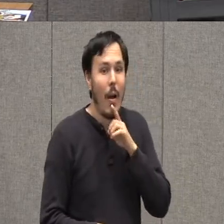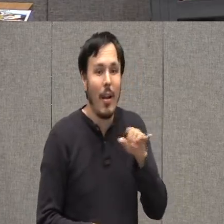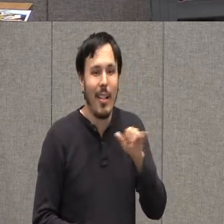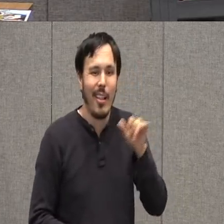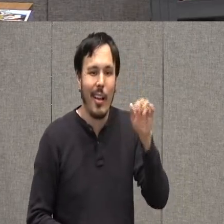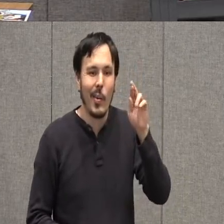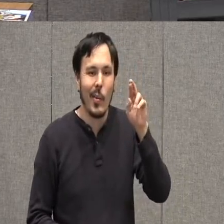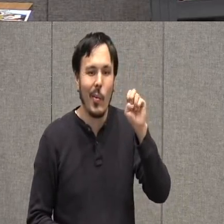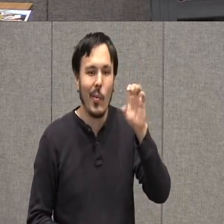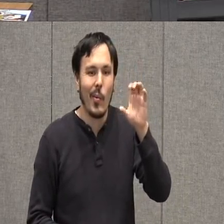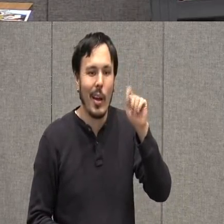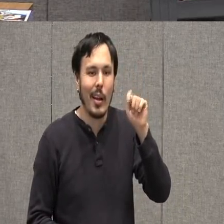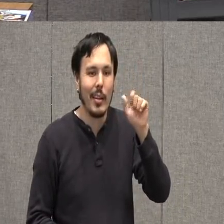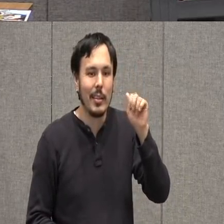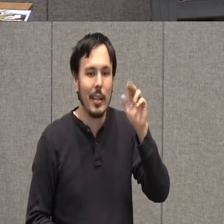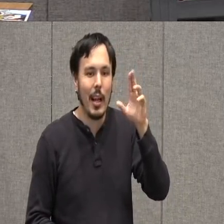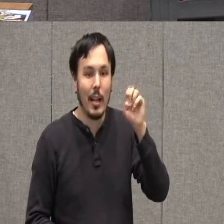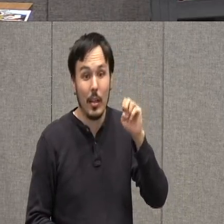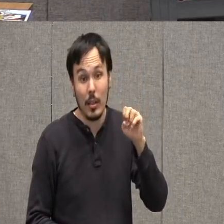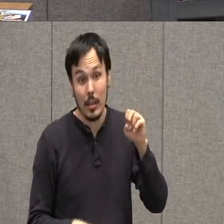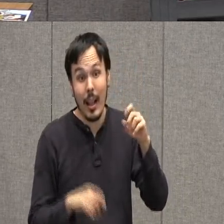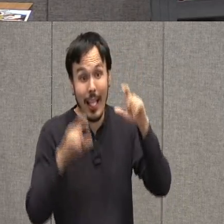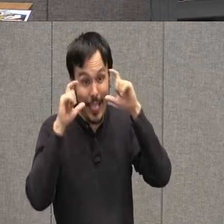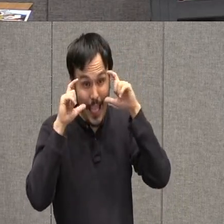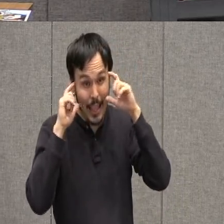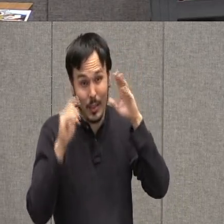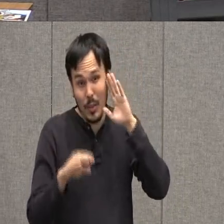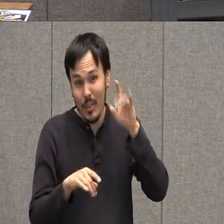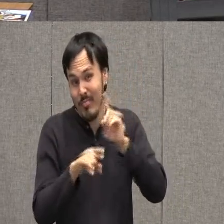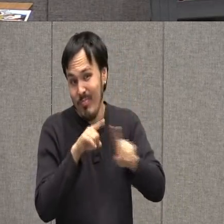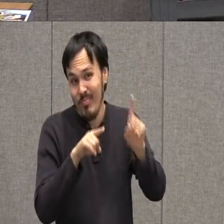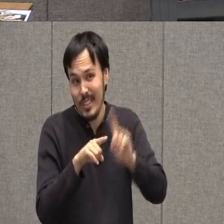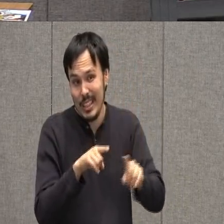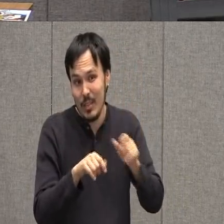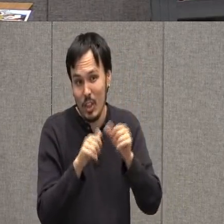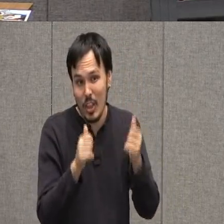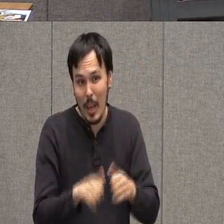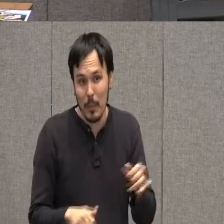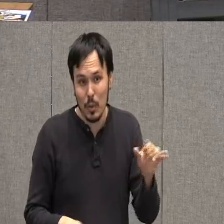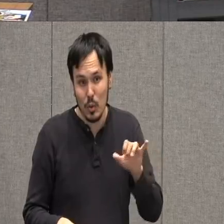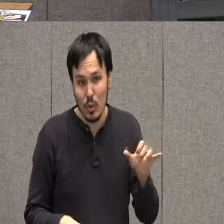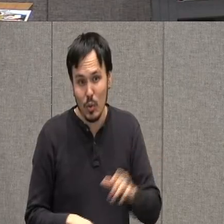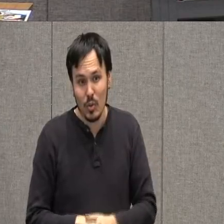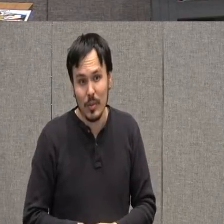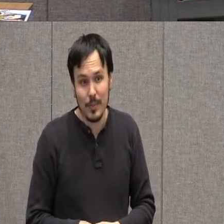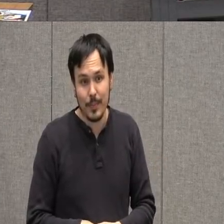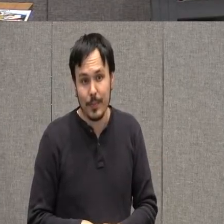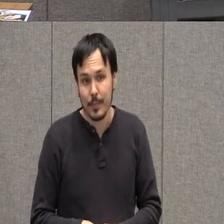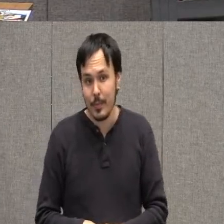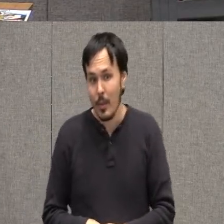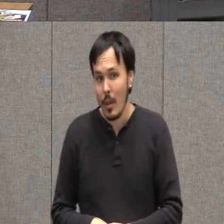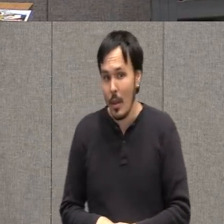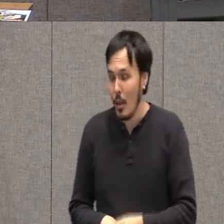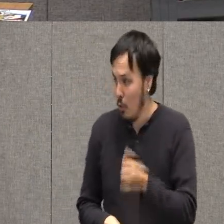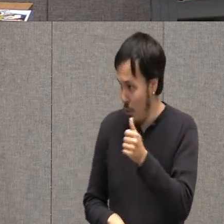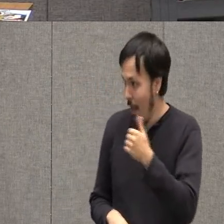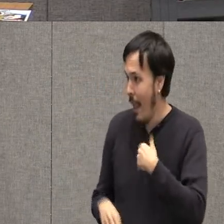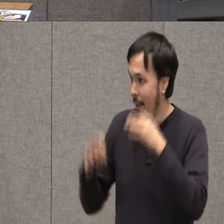The fun thing about glasses is they come in all kinds of different shapes. And then, you have hair. I have some hair. Oh, and ears.